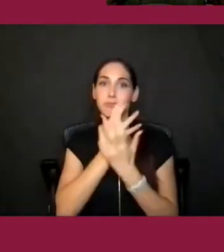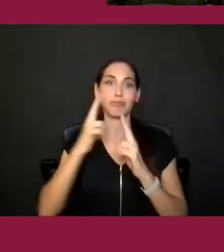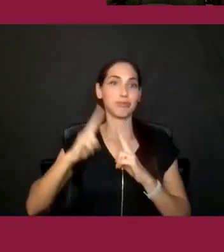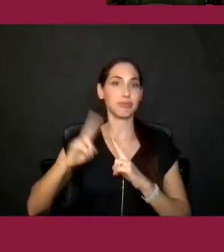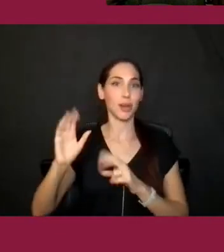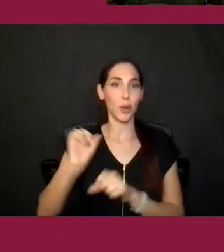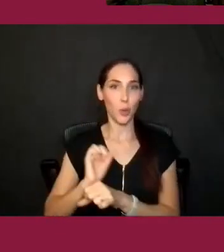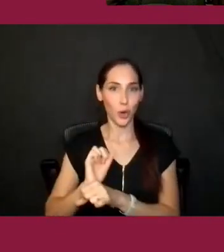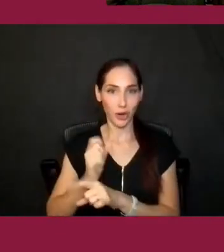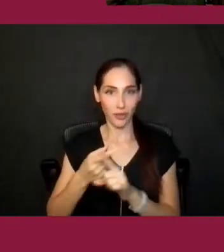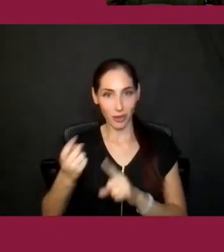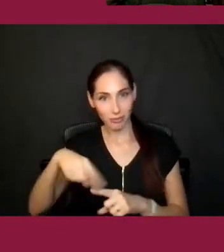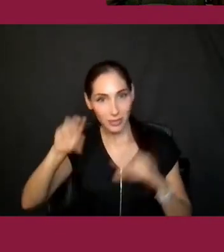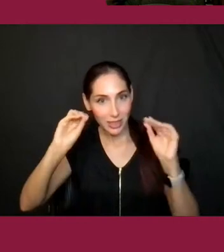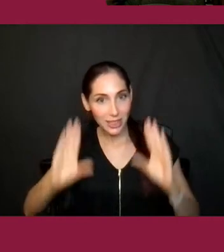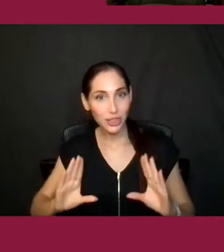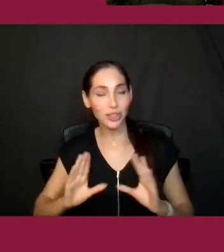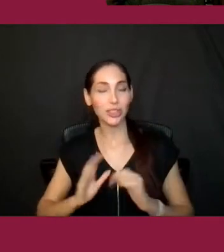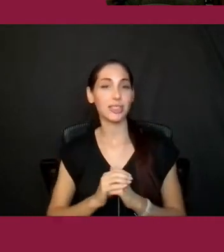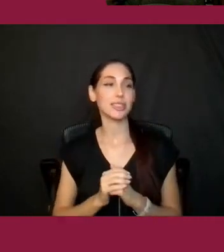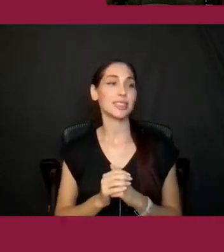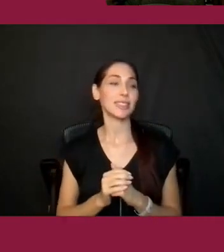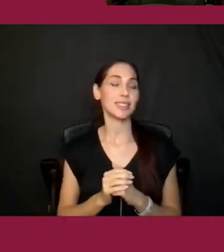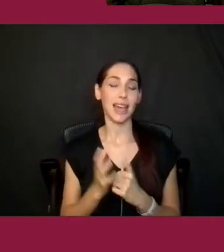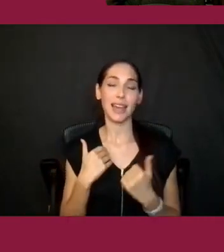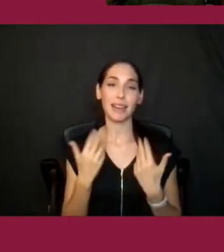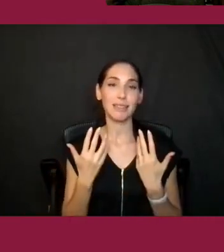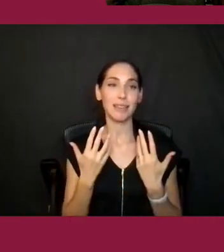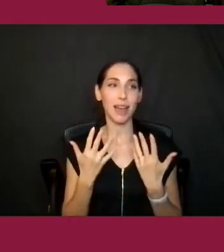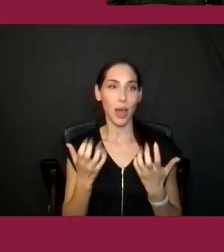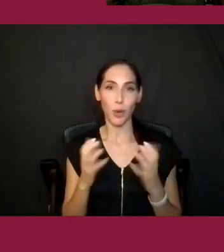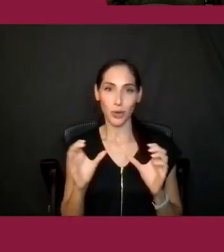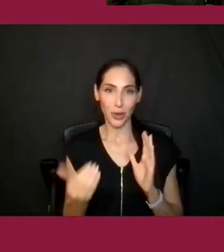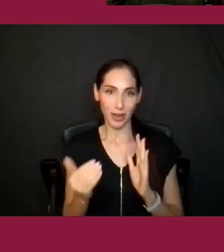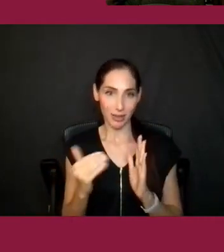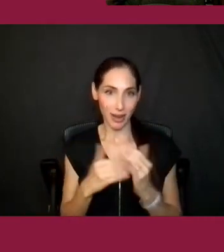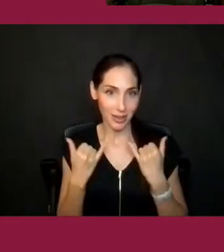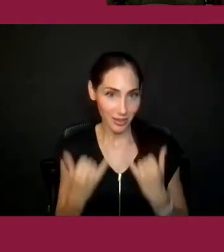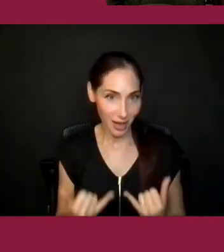And I, I want to do that again today, but before